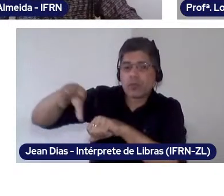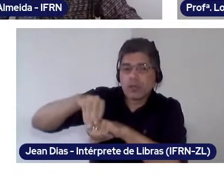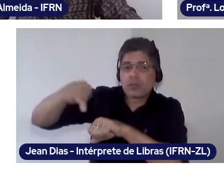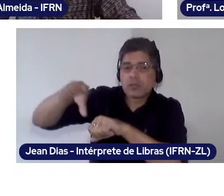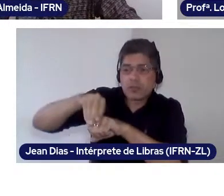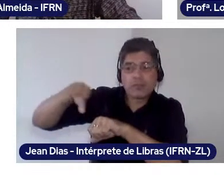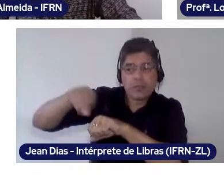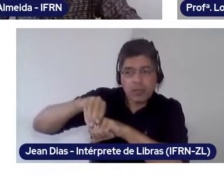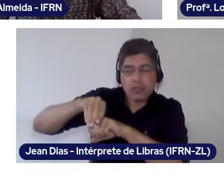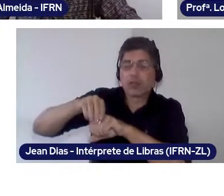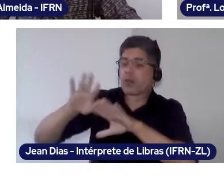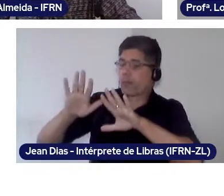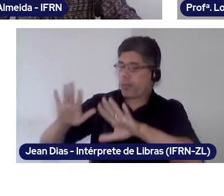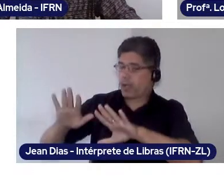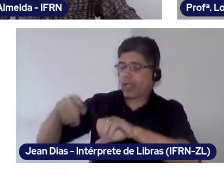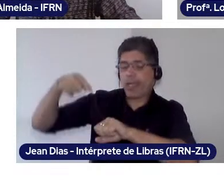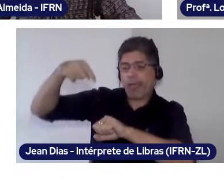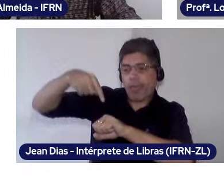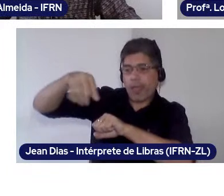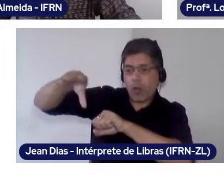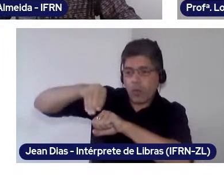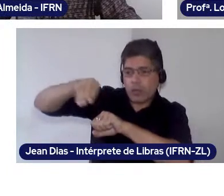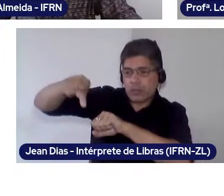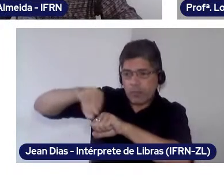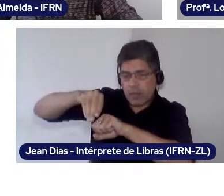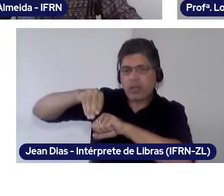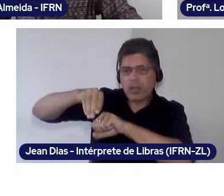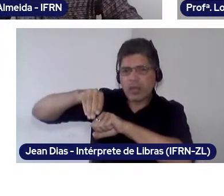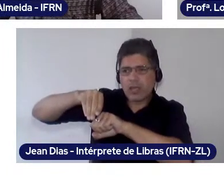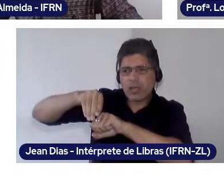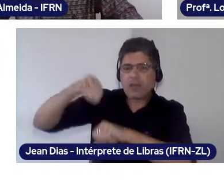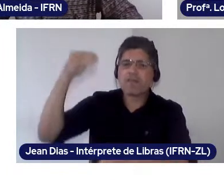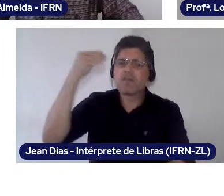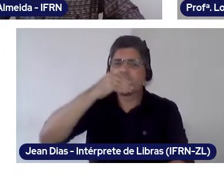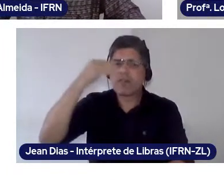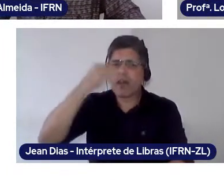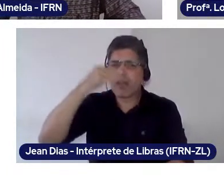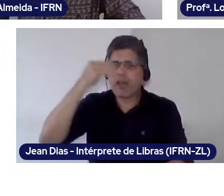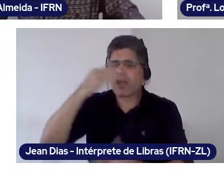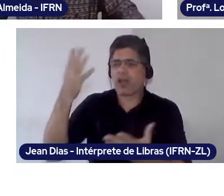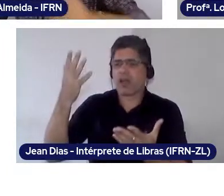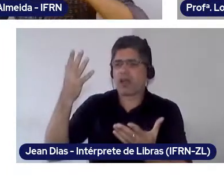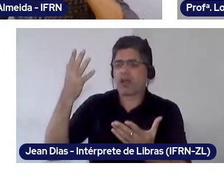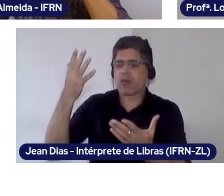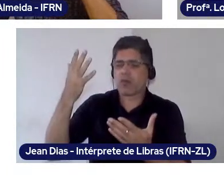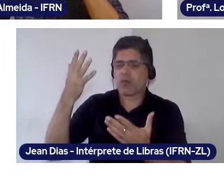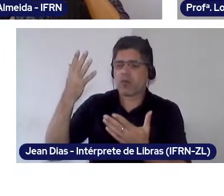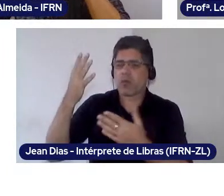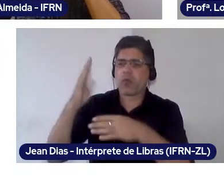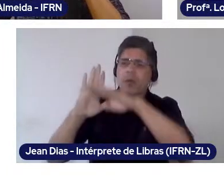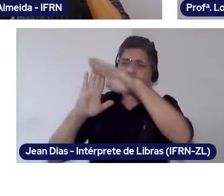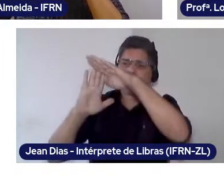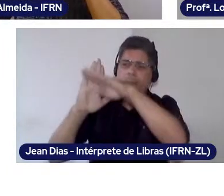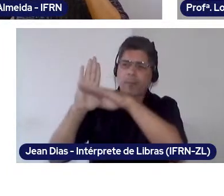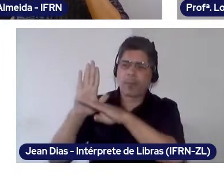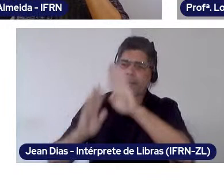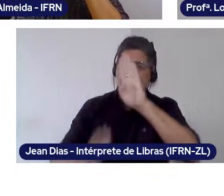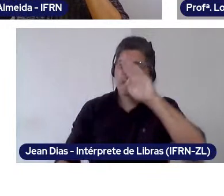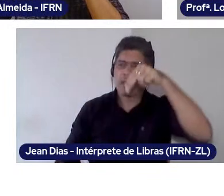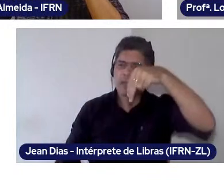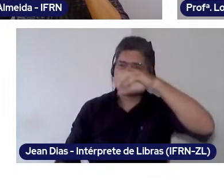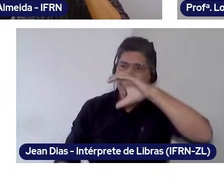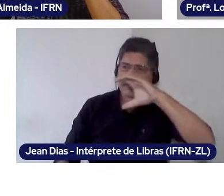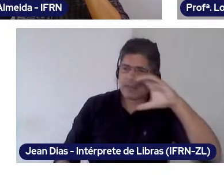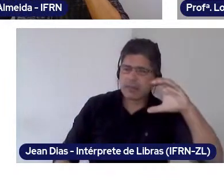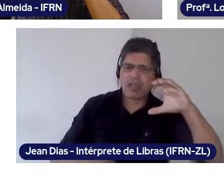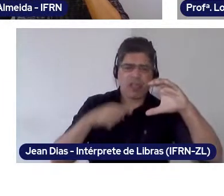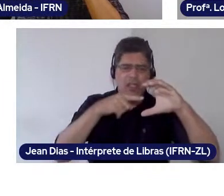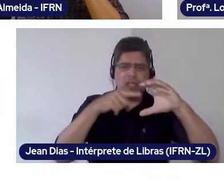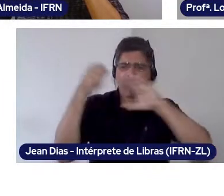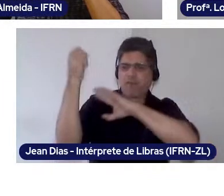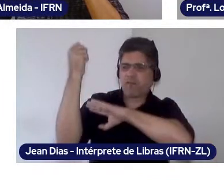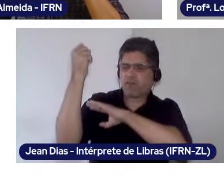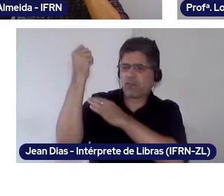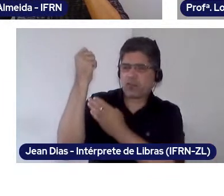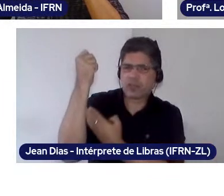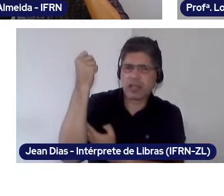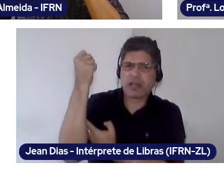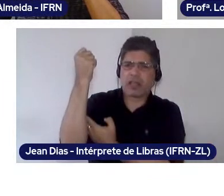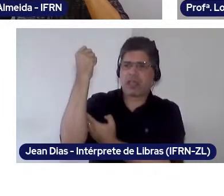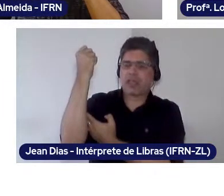But not this superficial knowledge, not just that in BNCC. that cares almost specifically for portuguese (language) and mathematics